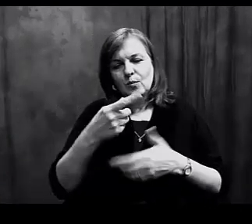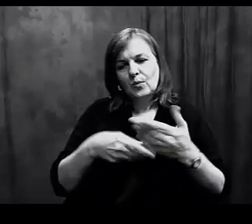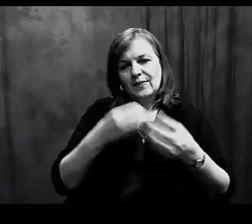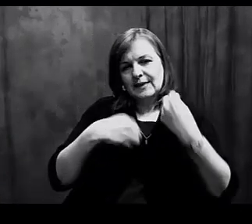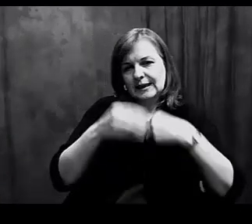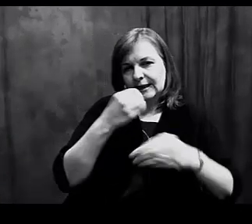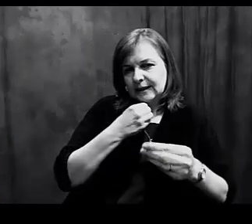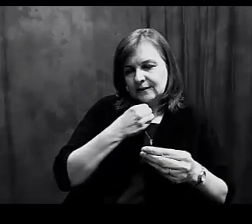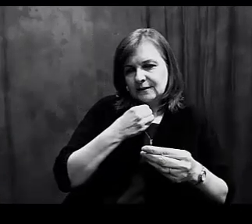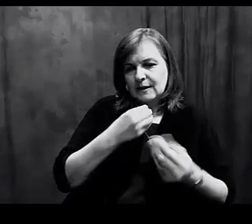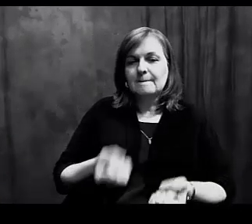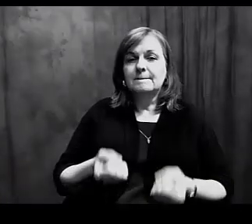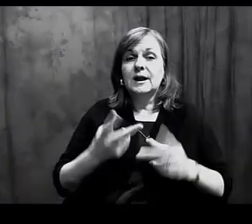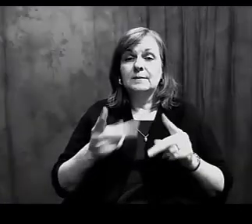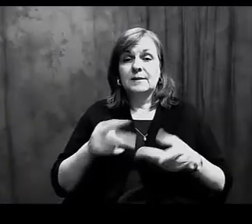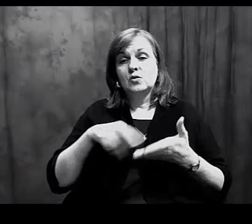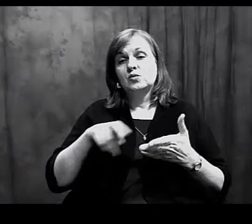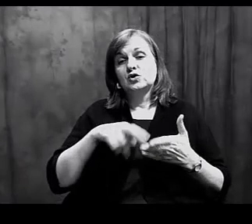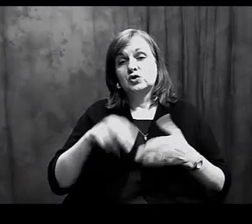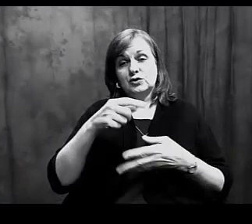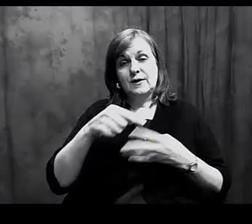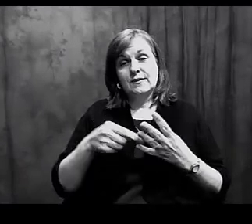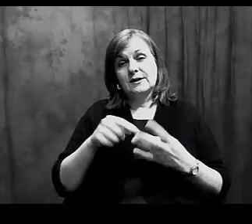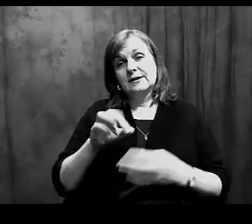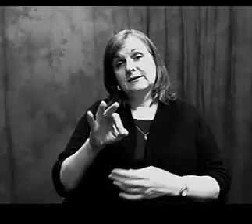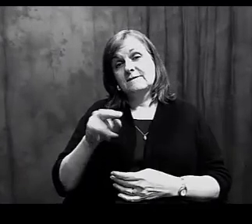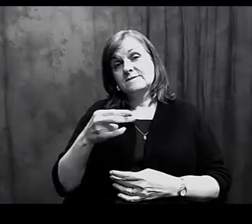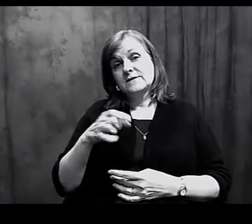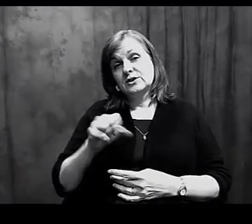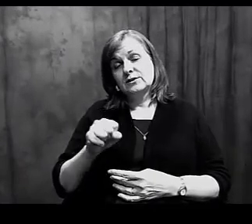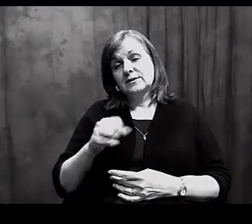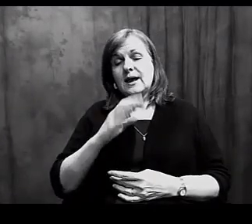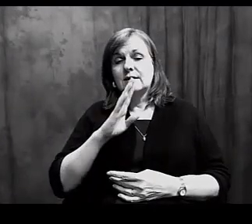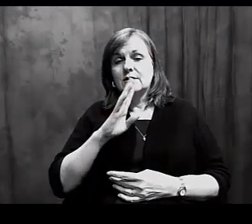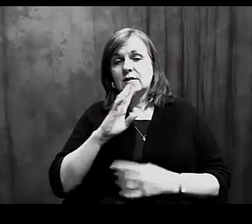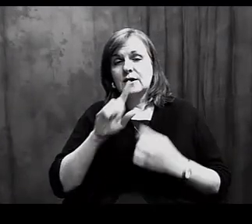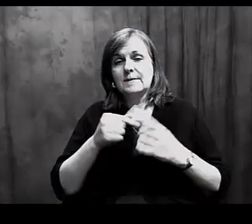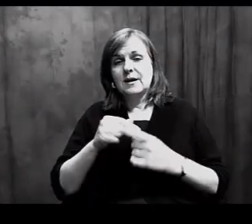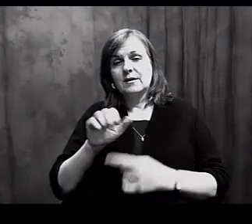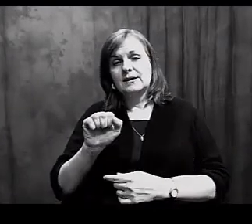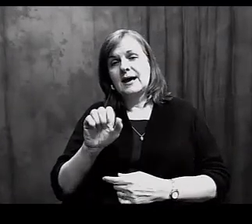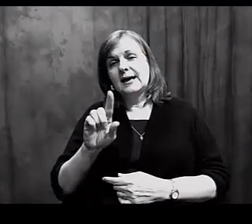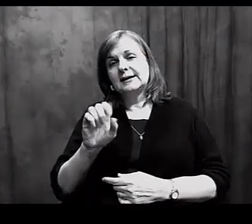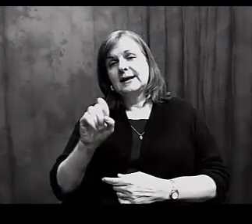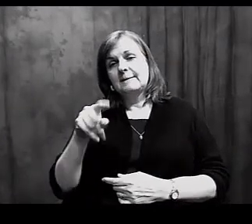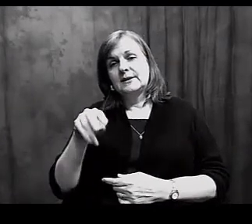folks that have spent a lot of time looking at these finches and this idea of adaptive radiation